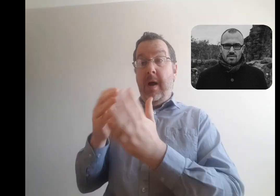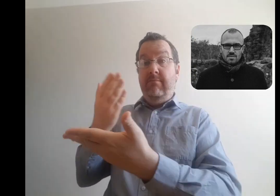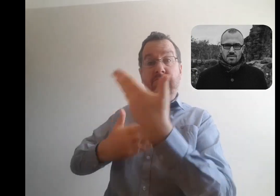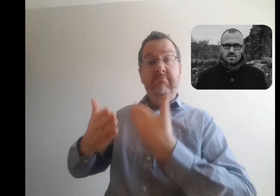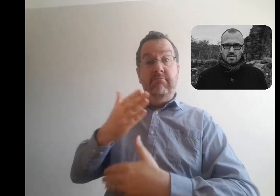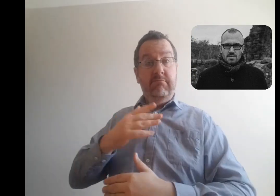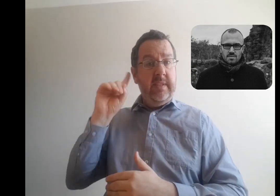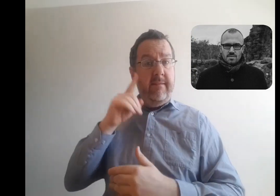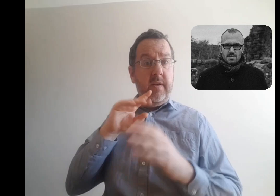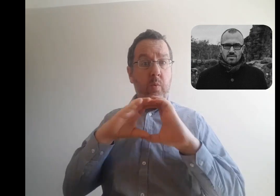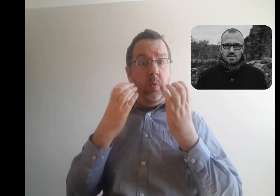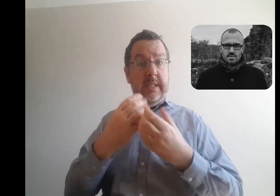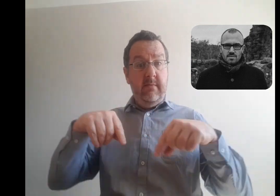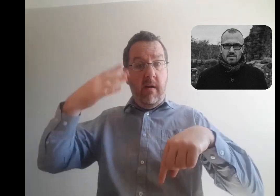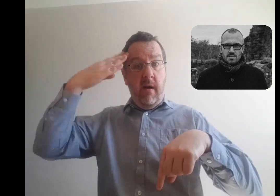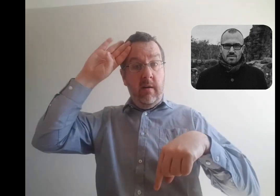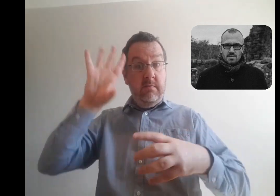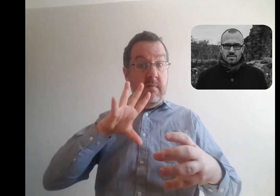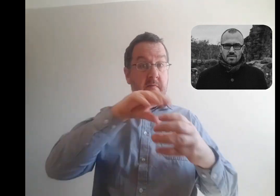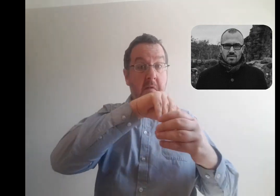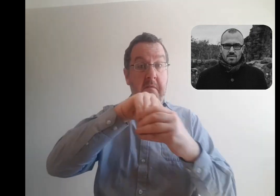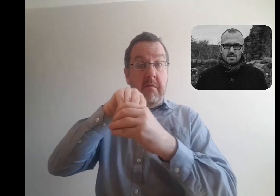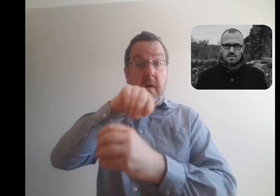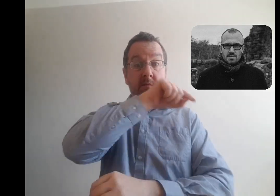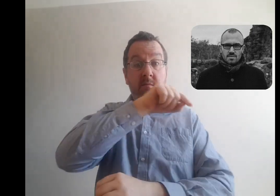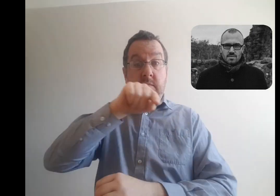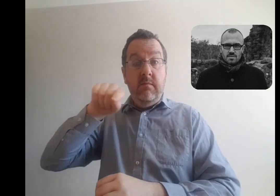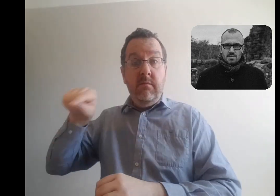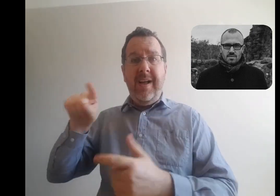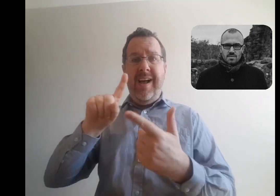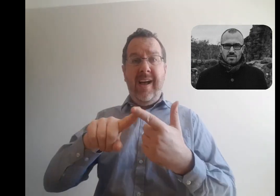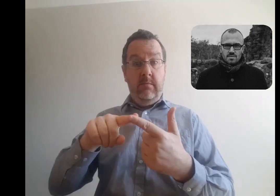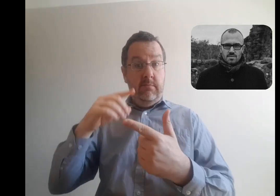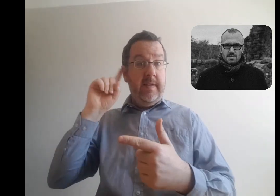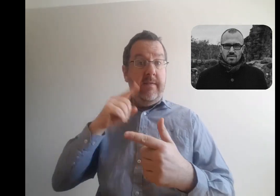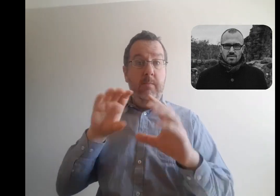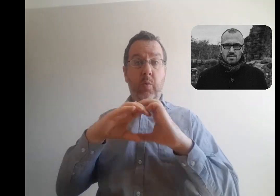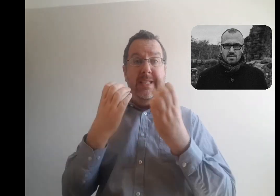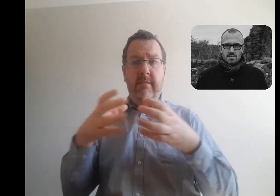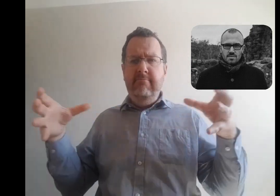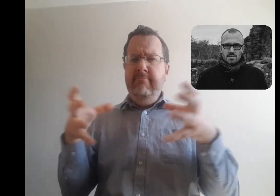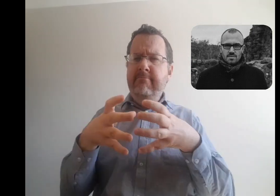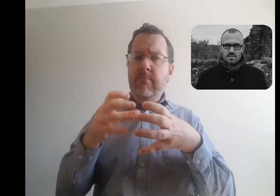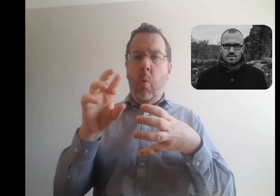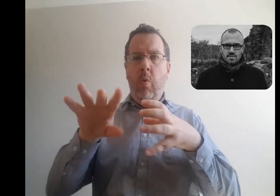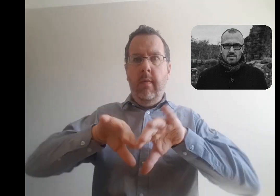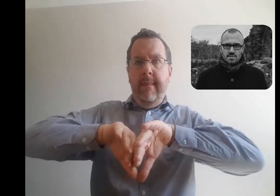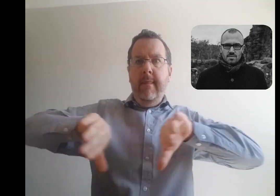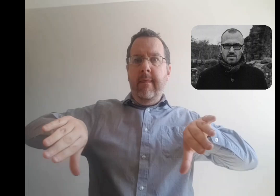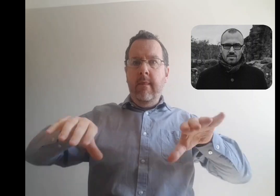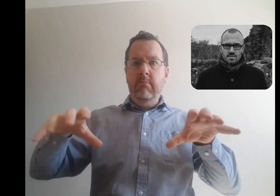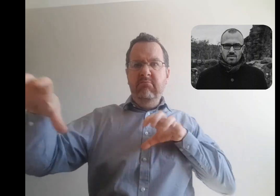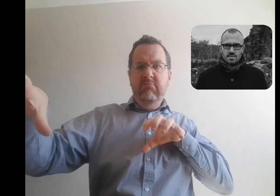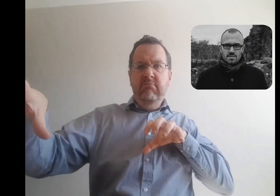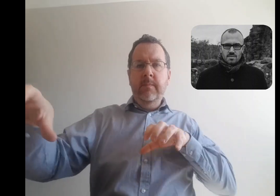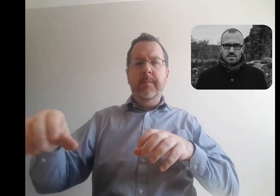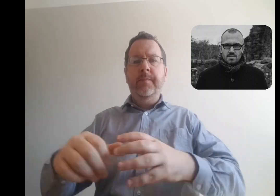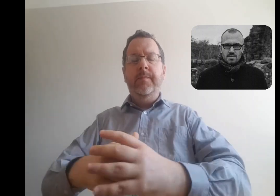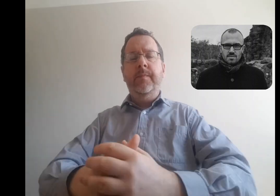Cormac now explains how Ireland's deaf community engaged in these movements and struggles, and also how it divided them.